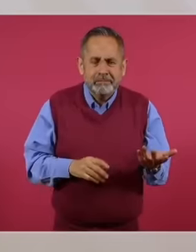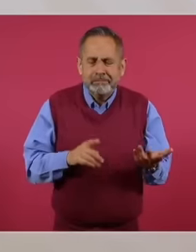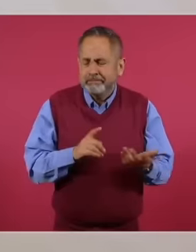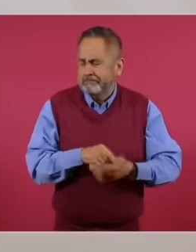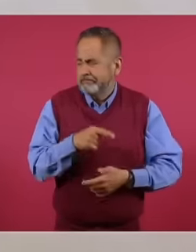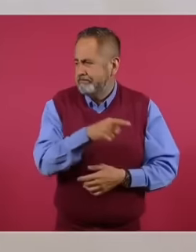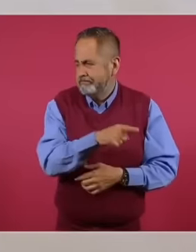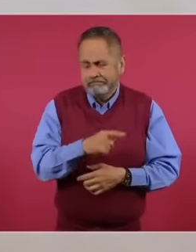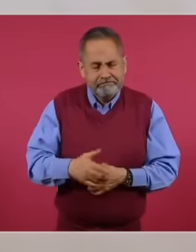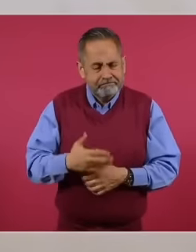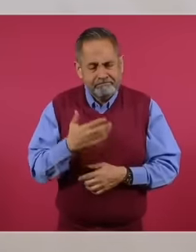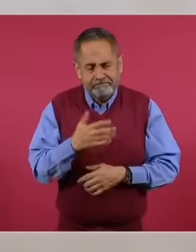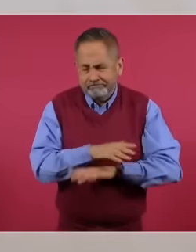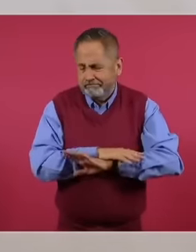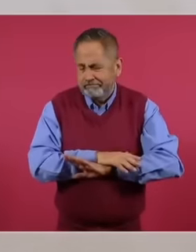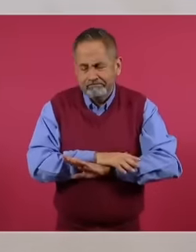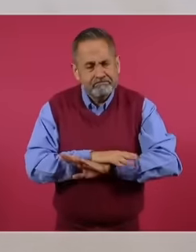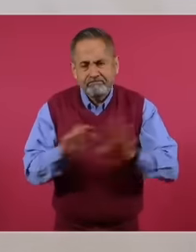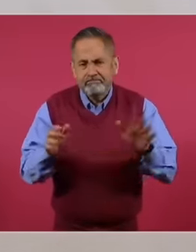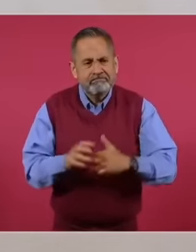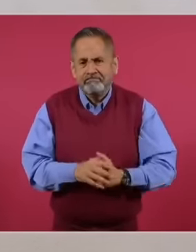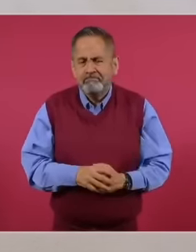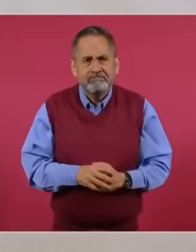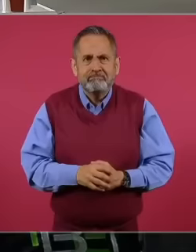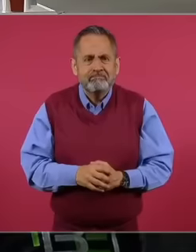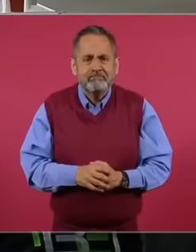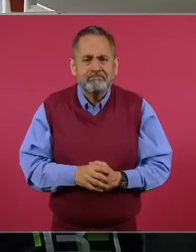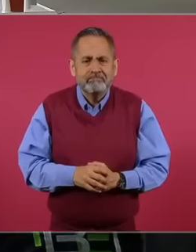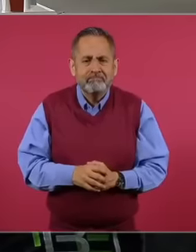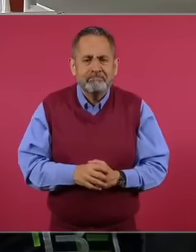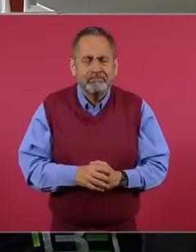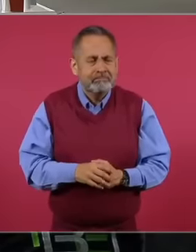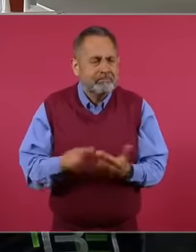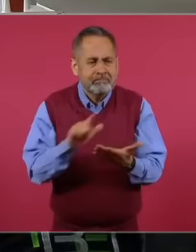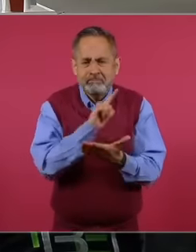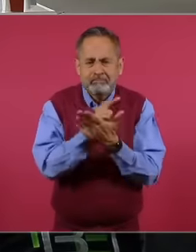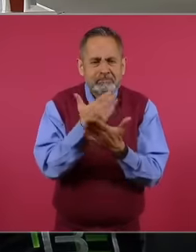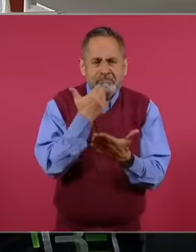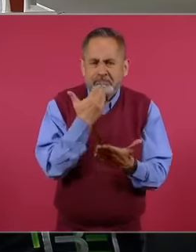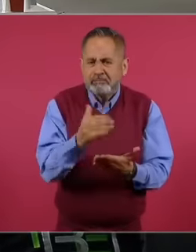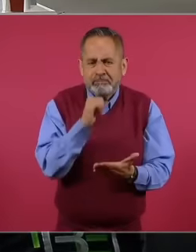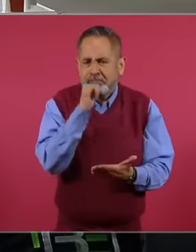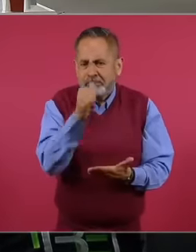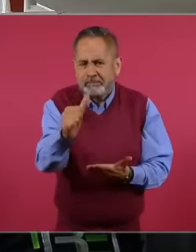illegal, informal